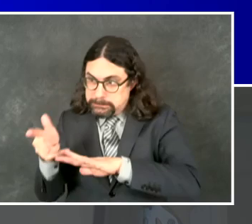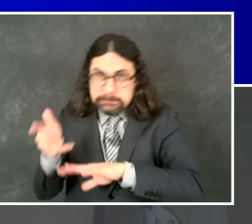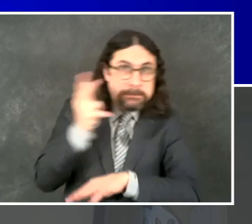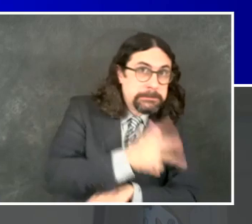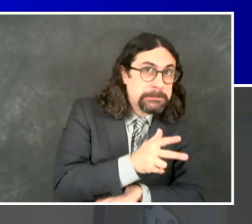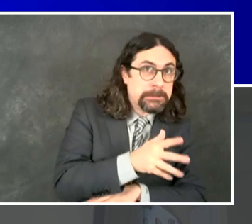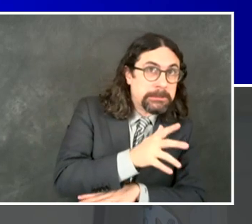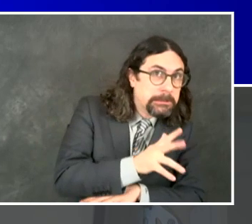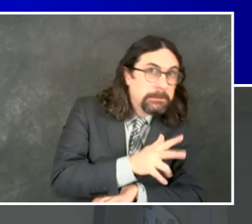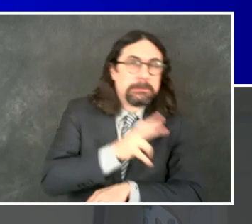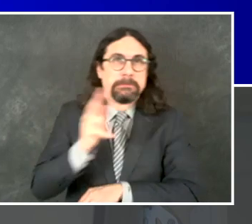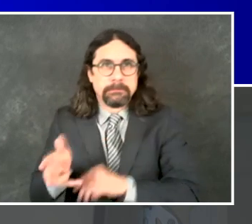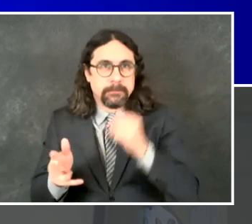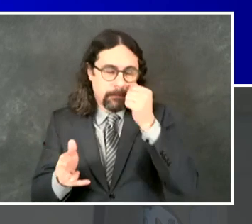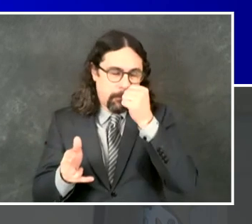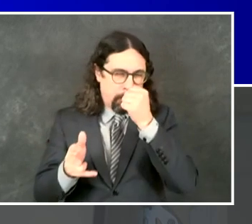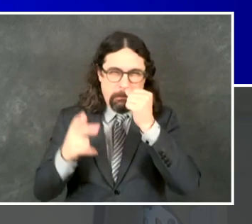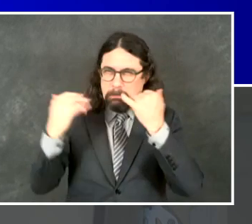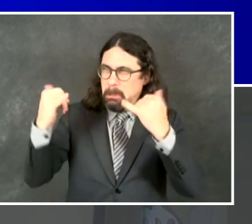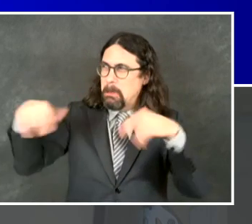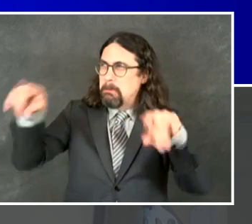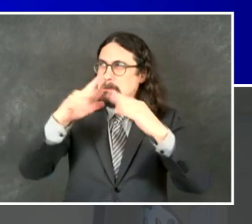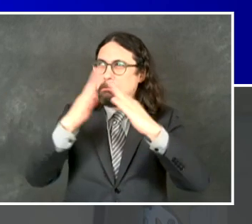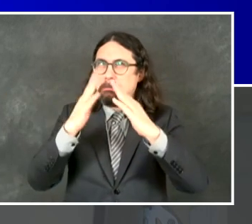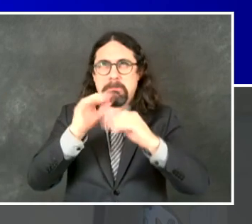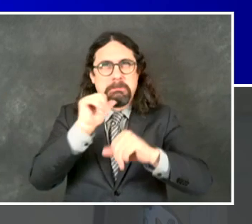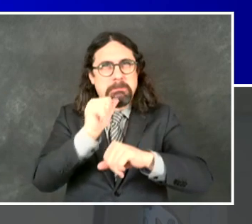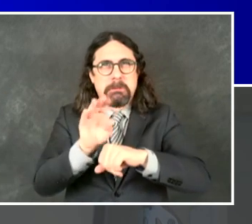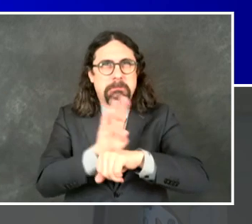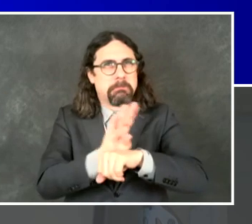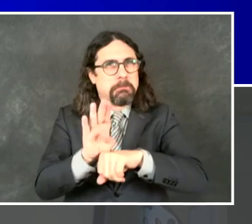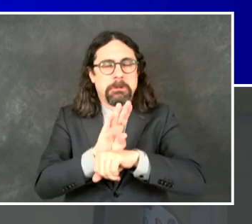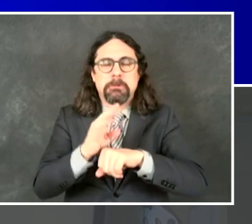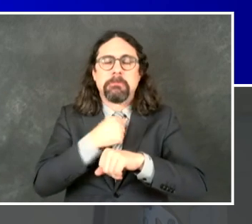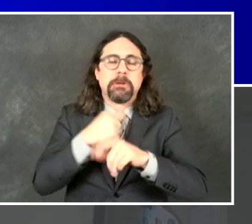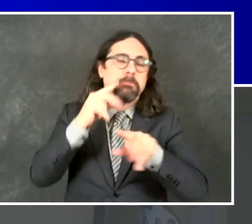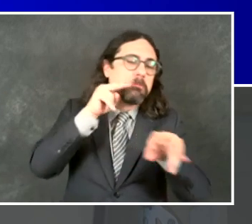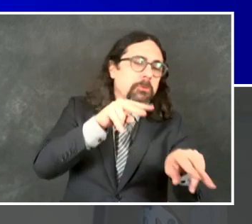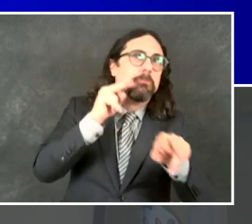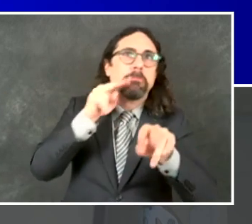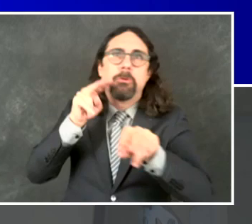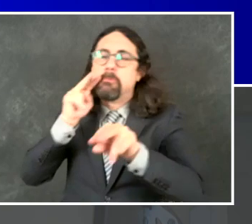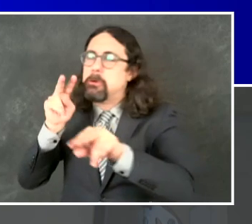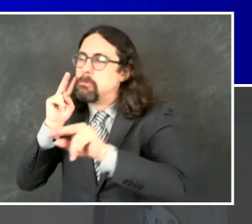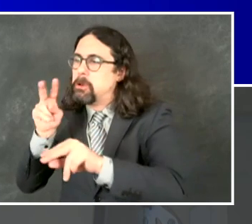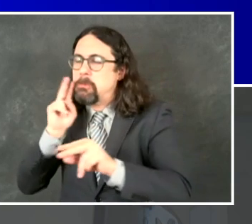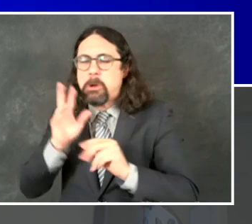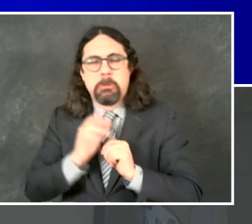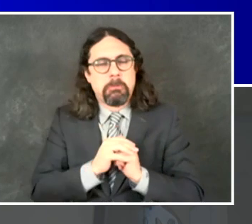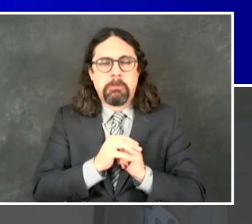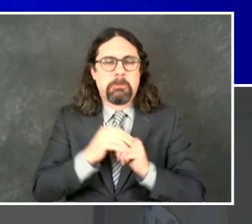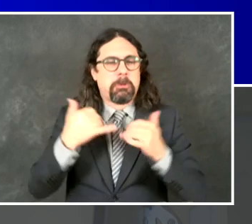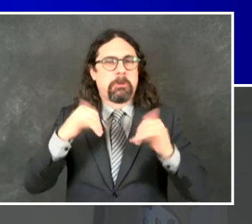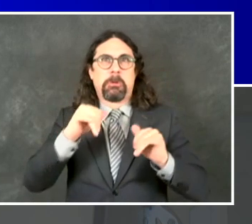WE'VE BEEN WATCHING THE SANITATION DEPARTMENT TTHA'S MONITORING, DON'T WANT ITI DRTY OR ANYTHING TO